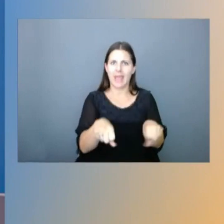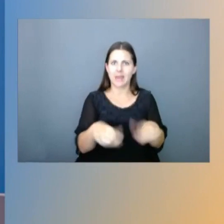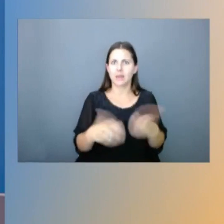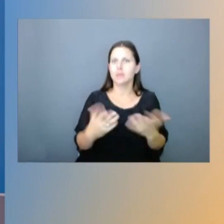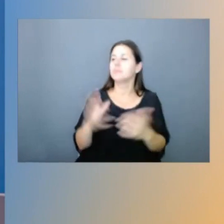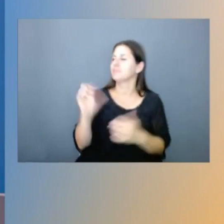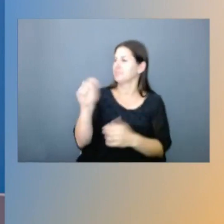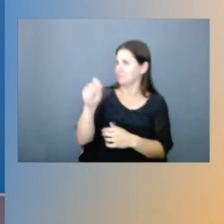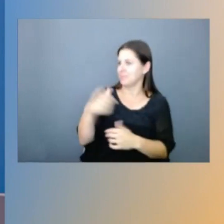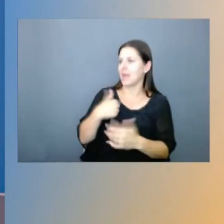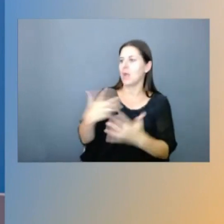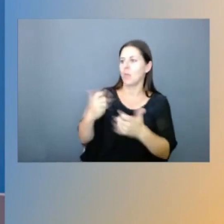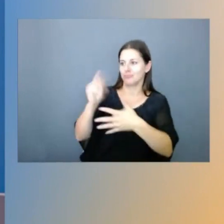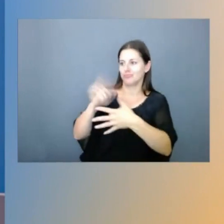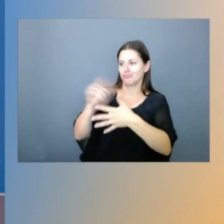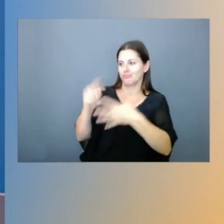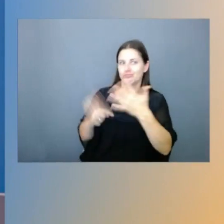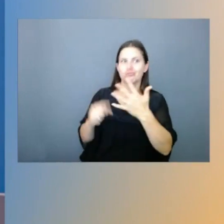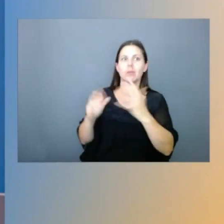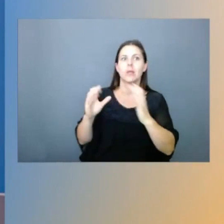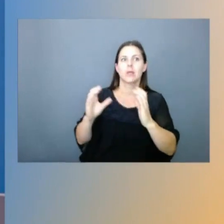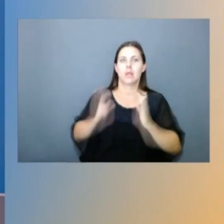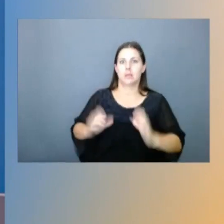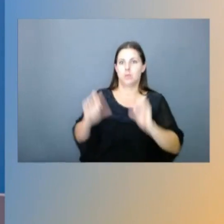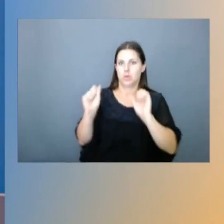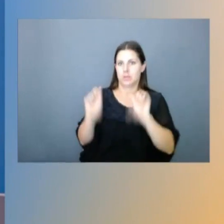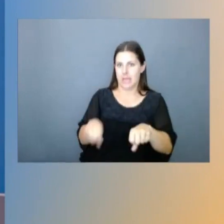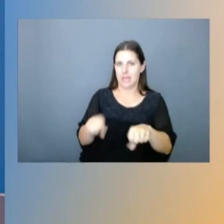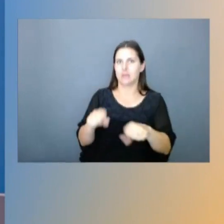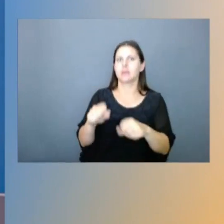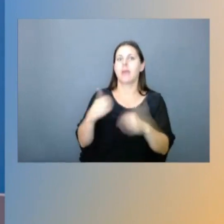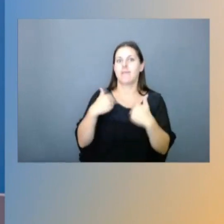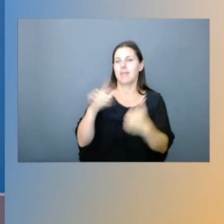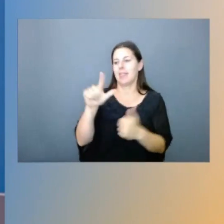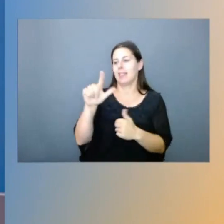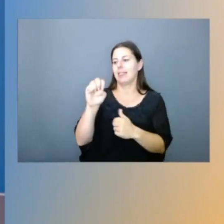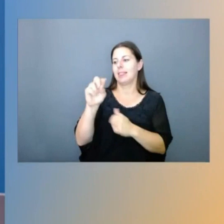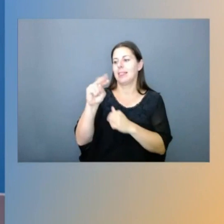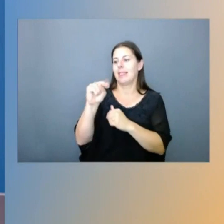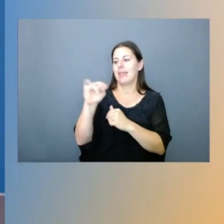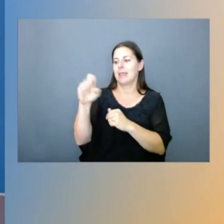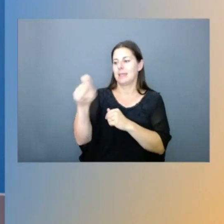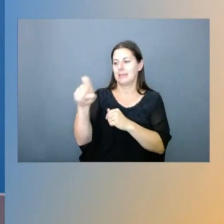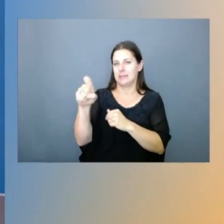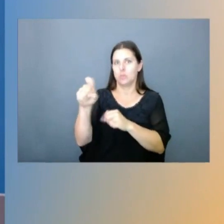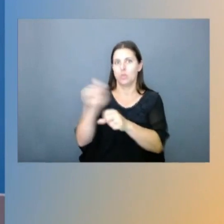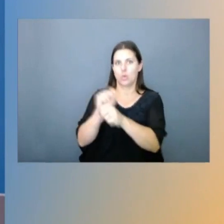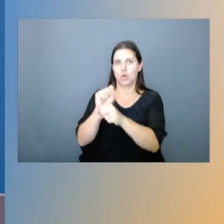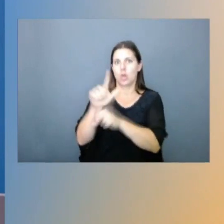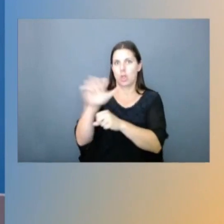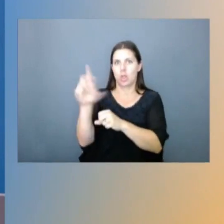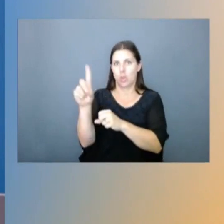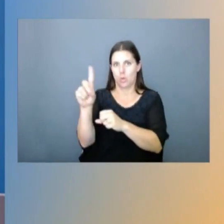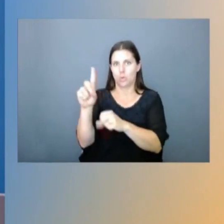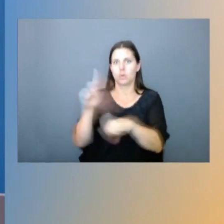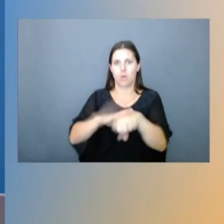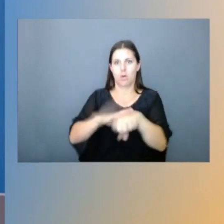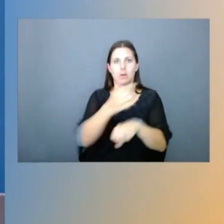Customers can run their Linux-based workloads on Graviton through a variety of ways. All of the major commercial Linux distributions,